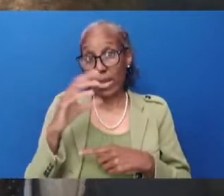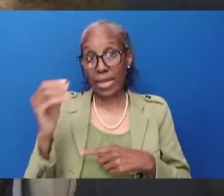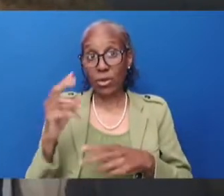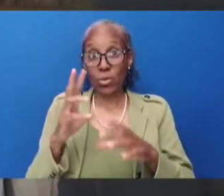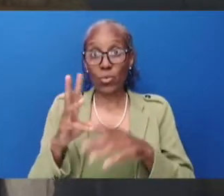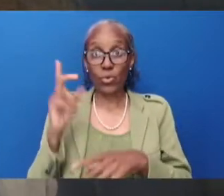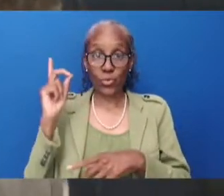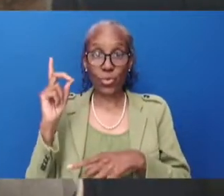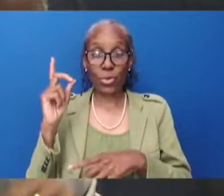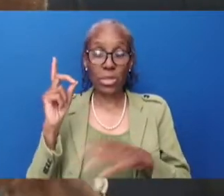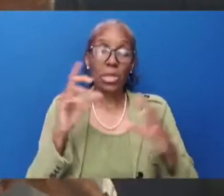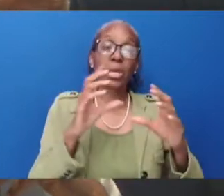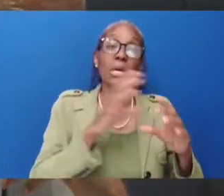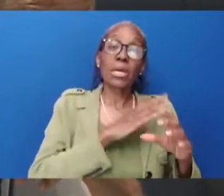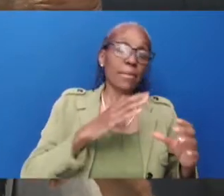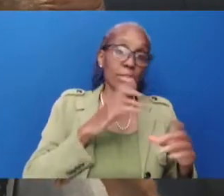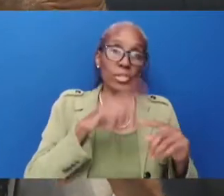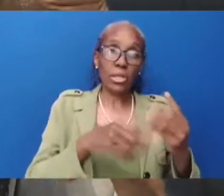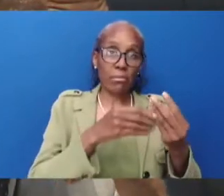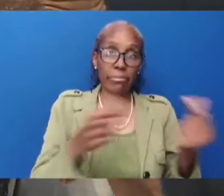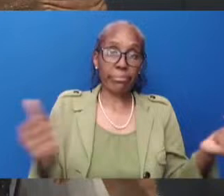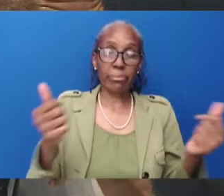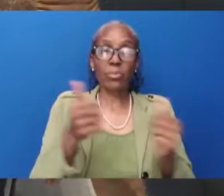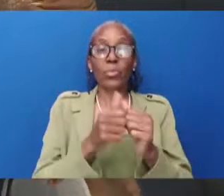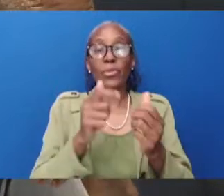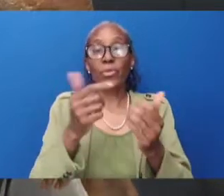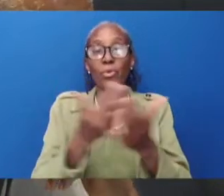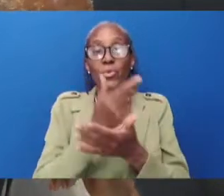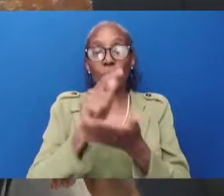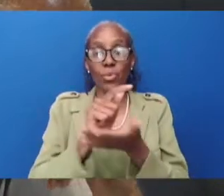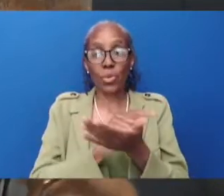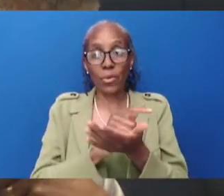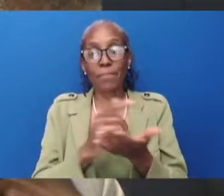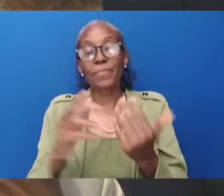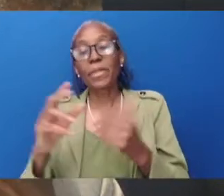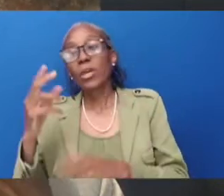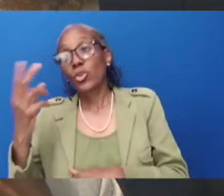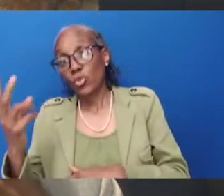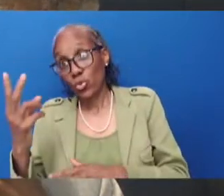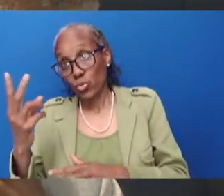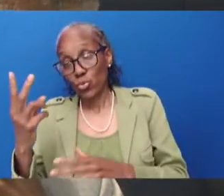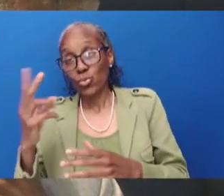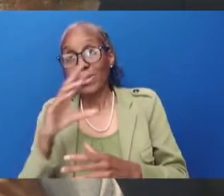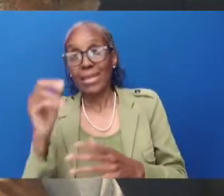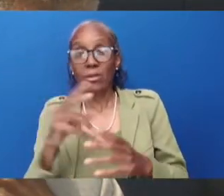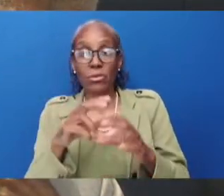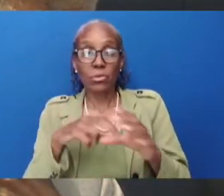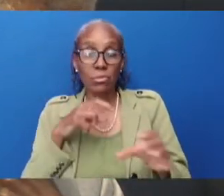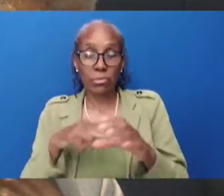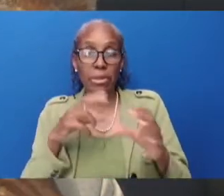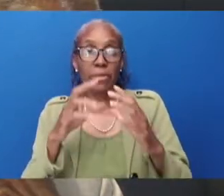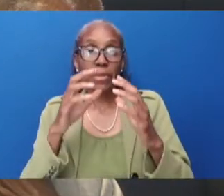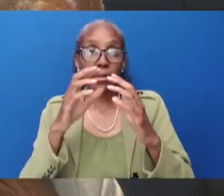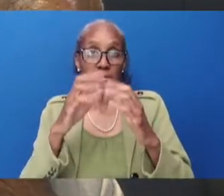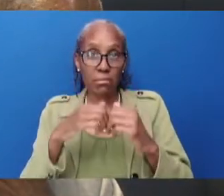THERE WERE LESS THAN THREE COUNTIES. NOW ONLY ONE COUNT WOULD I WITHDRAW. THE COMMISSION WOULD BE DISSOLVED UNDER THE NEW